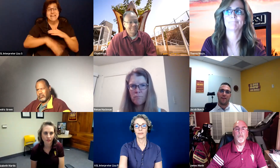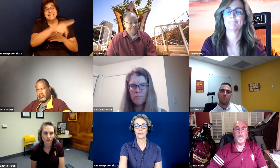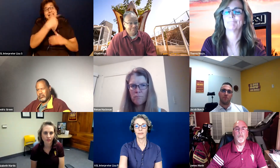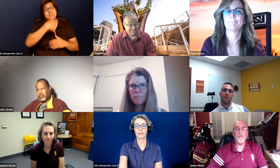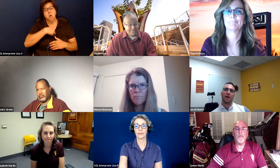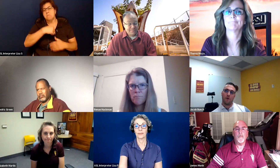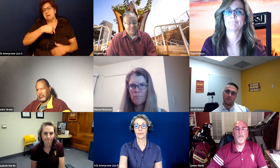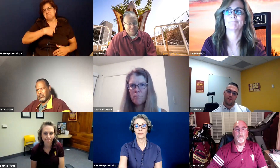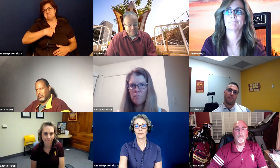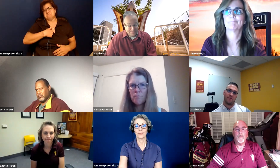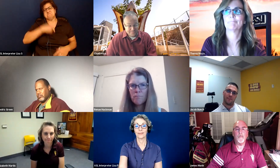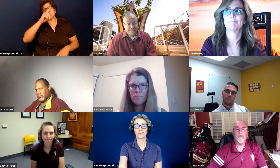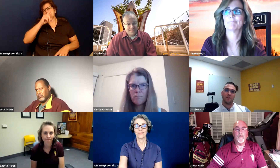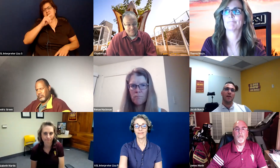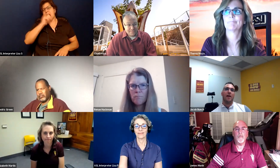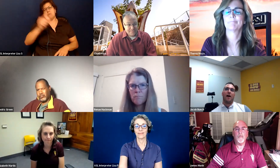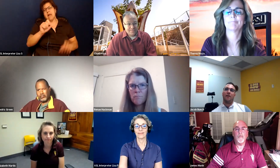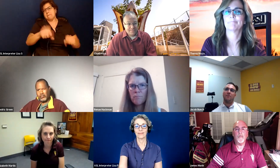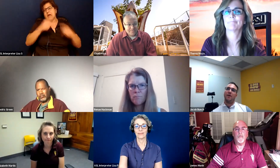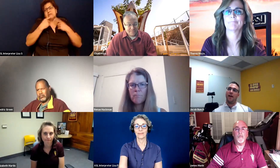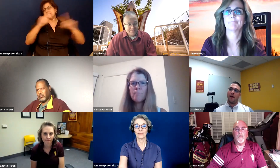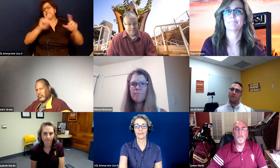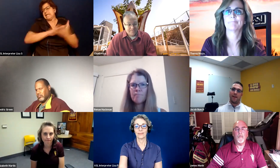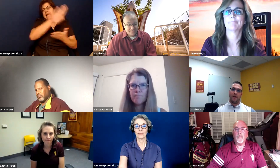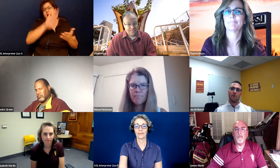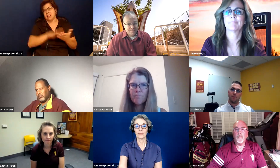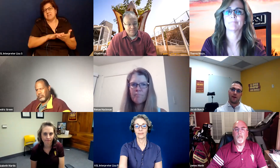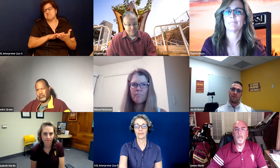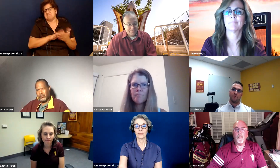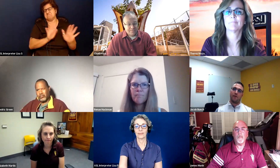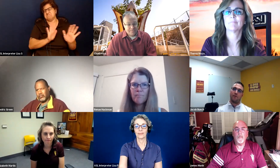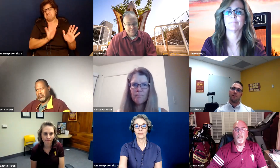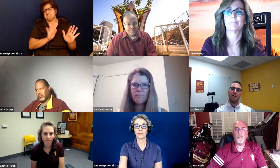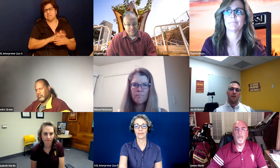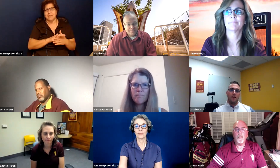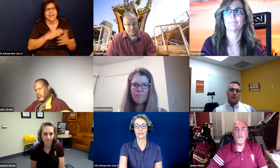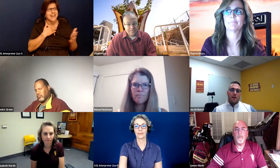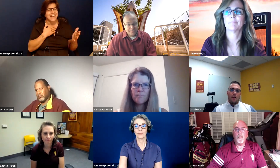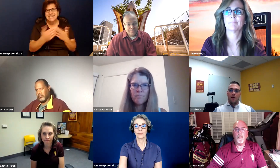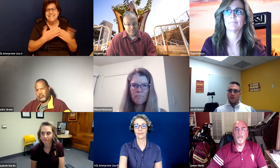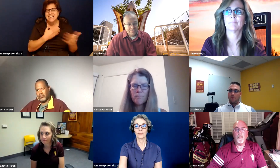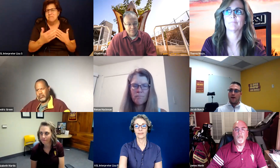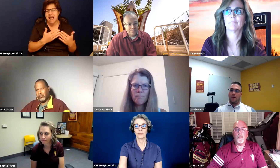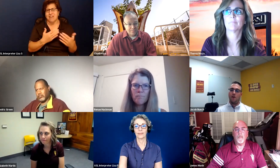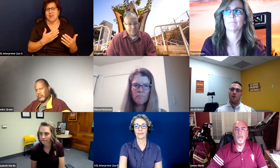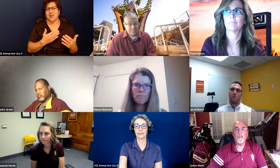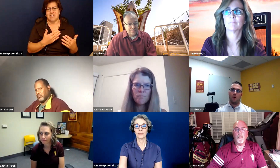and that I was not going to be successful and that irrespective of my fortitude and follow through